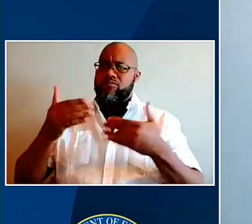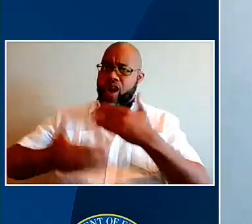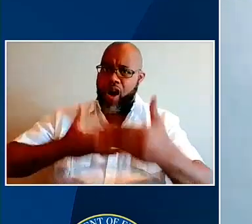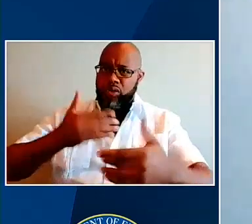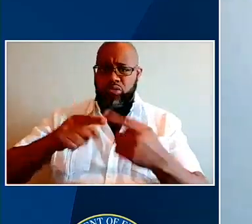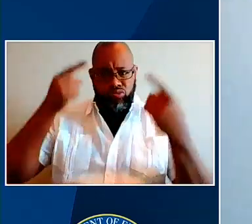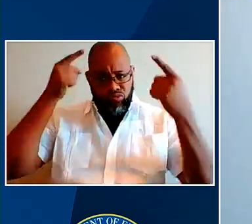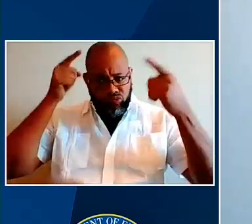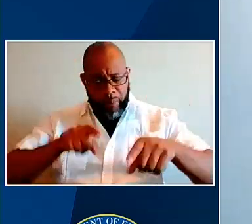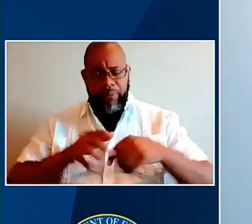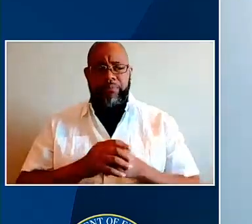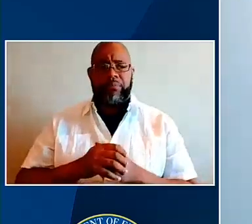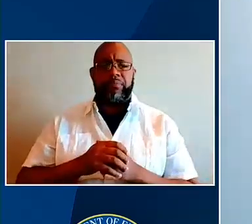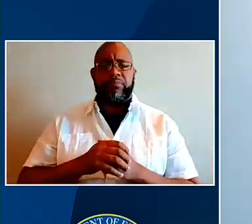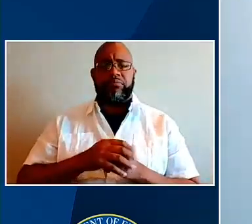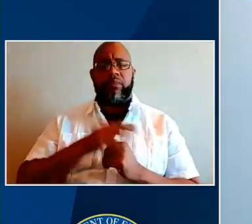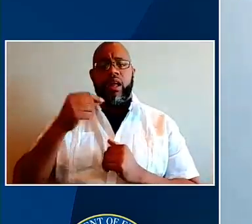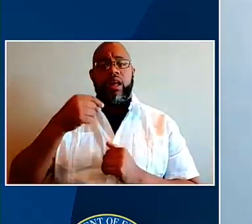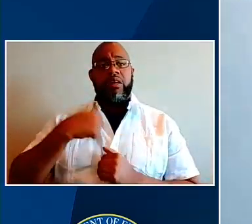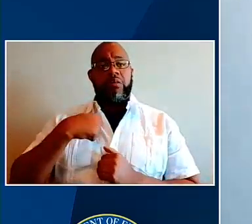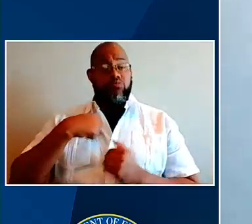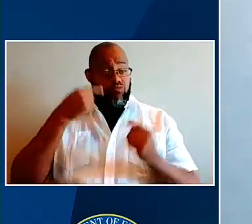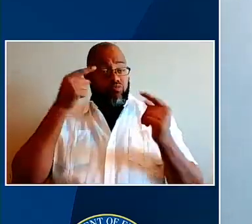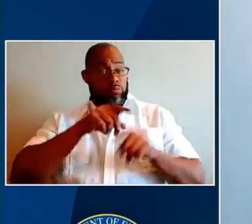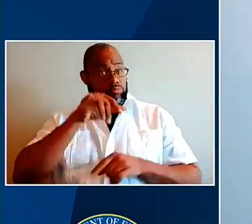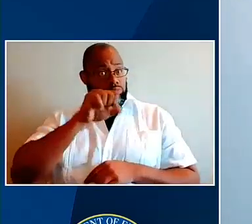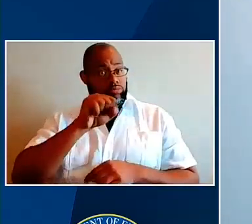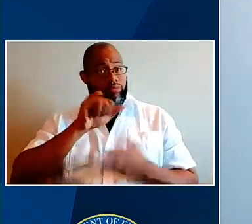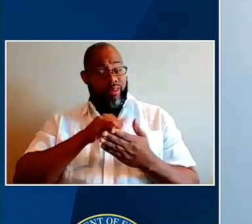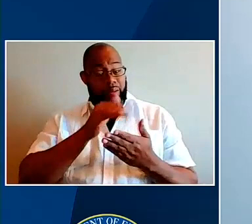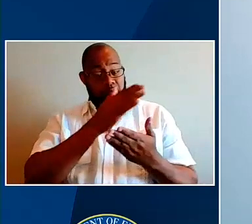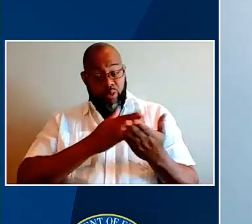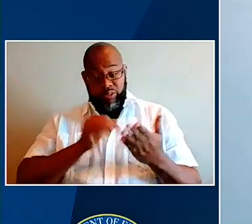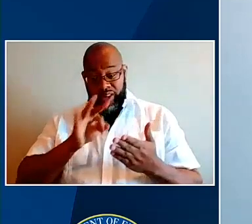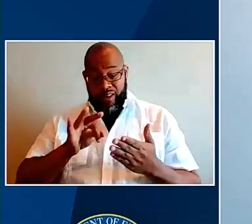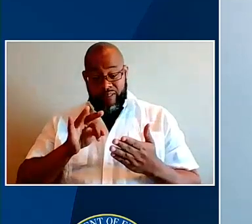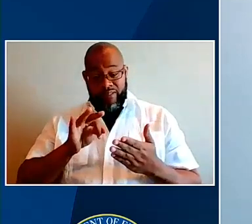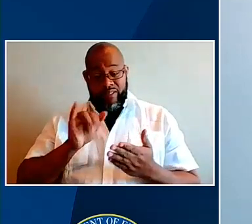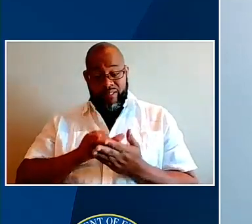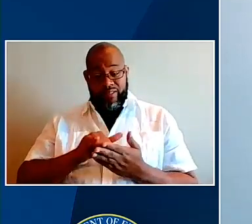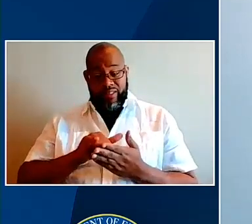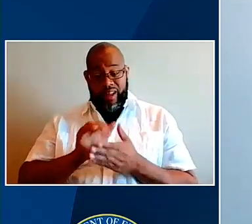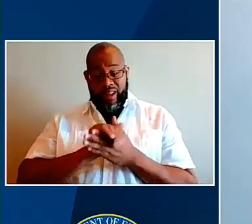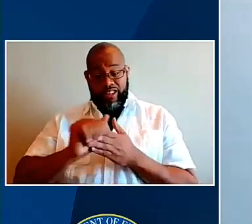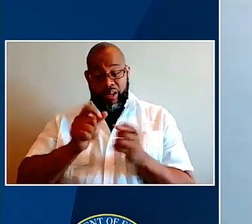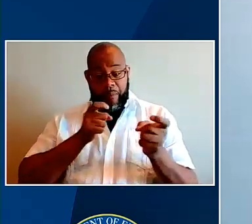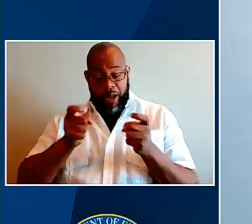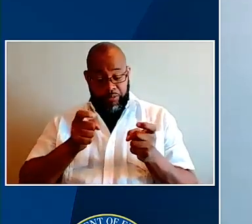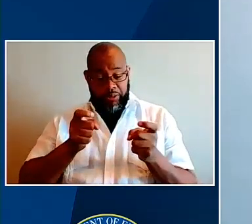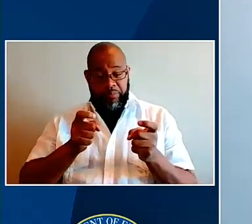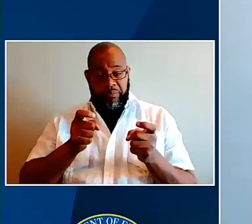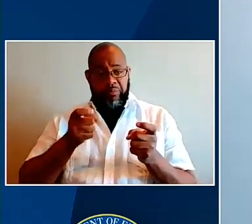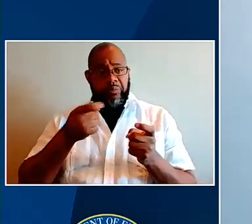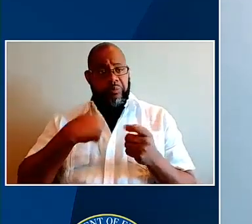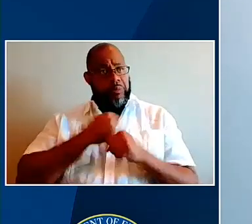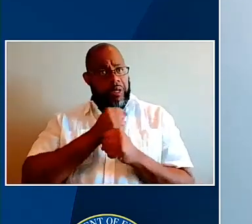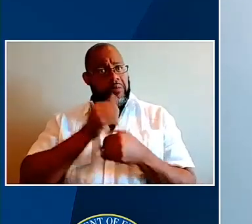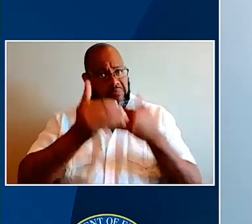And while I'm in agreement that components of the cash management significant progress was made to